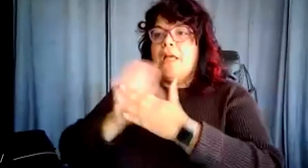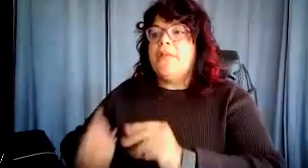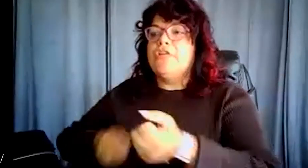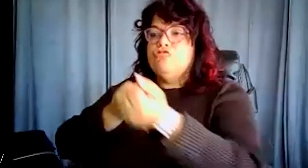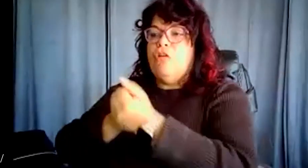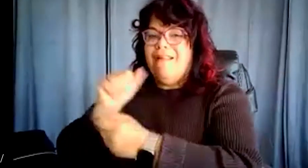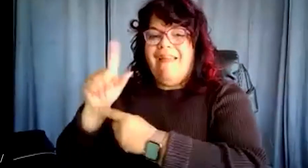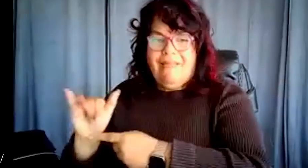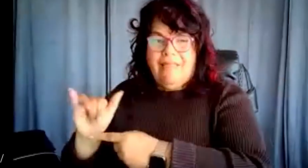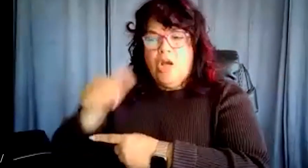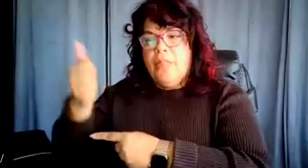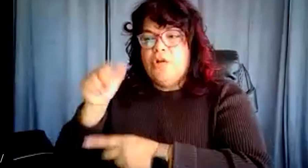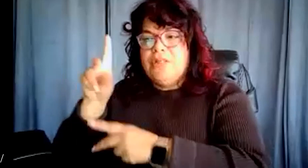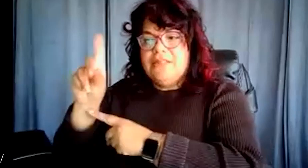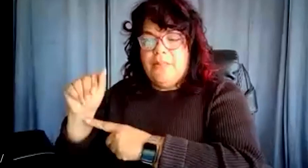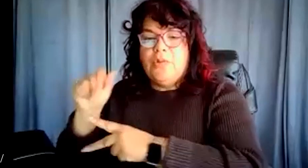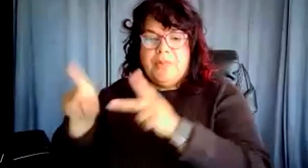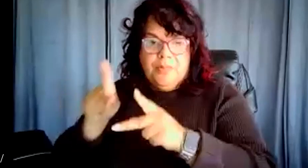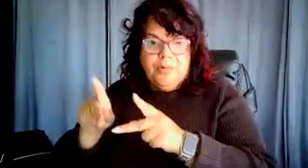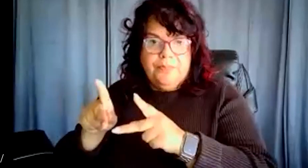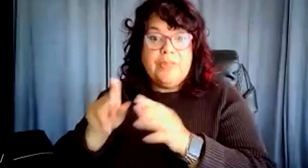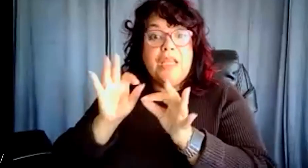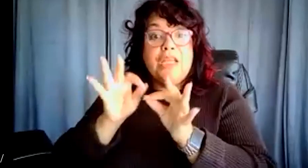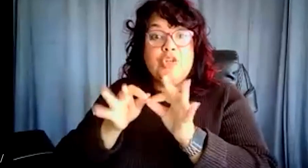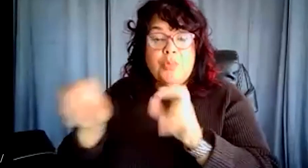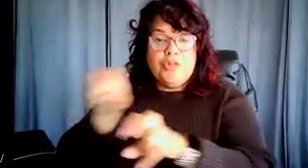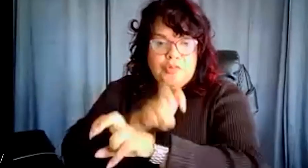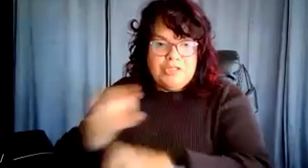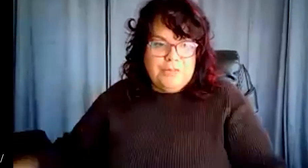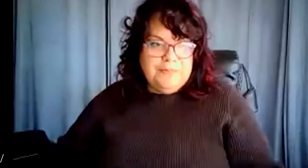And just because we have one experience doesn't